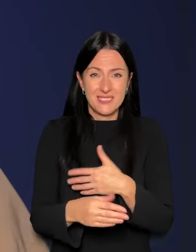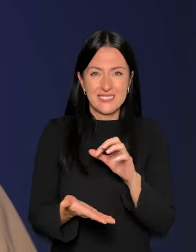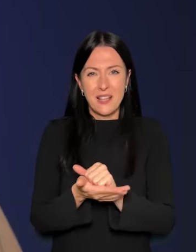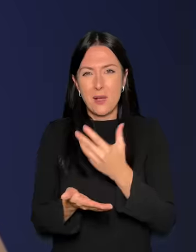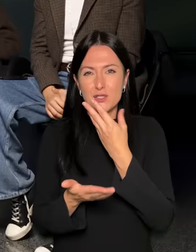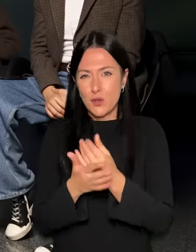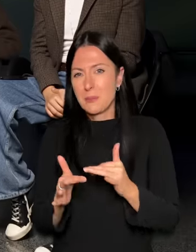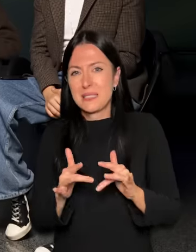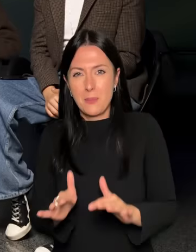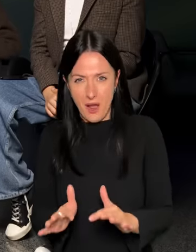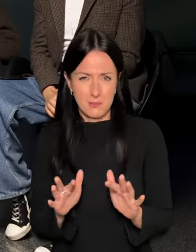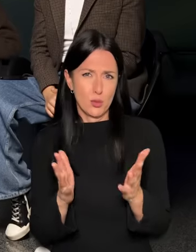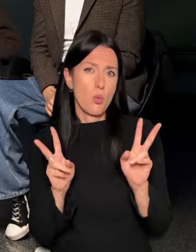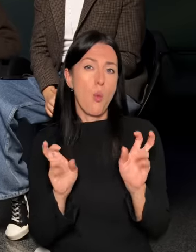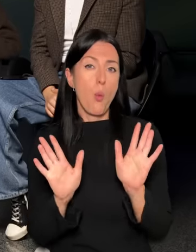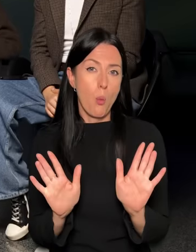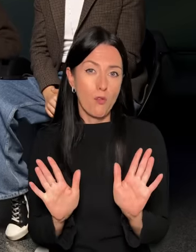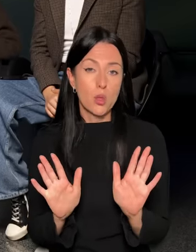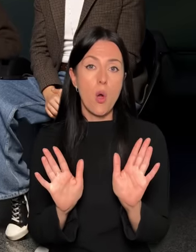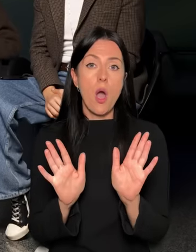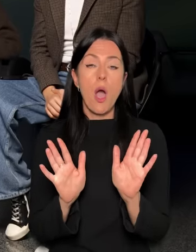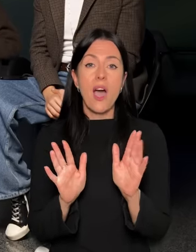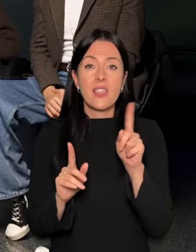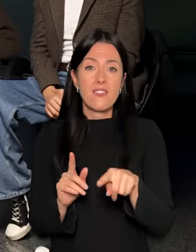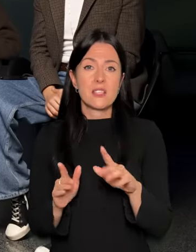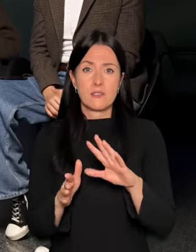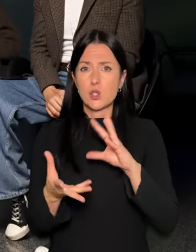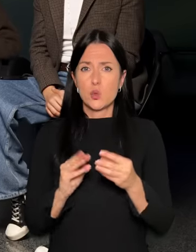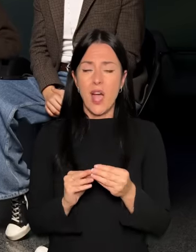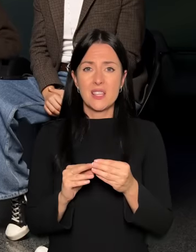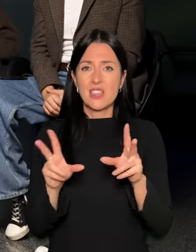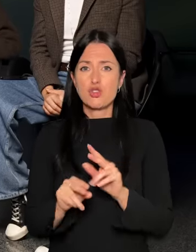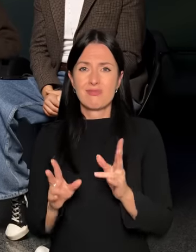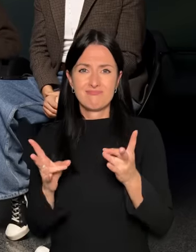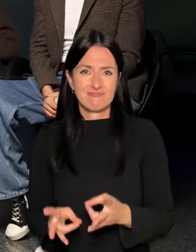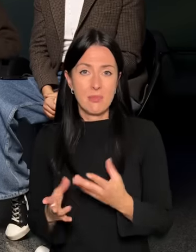who lost an arm while doing their own thing, hypothetically, even as a result of an accident,